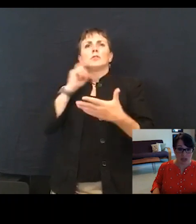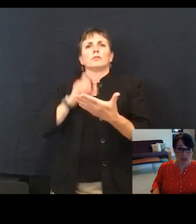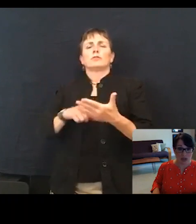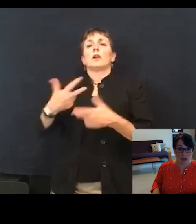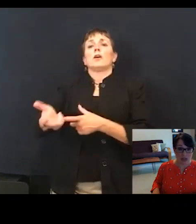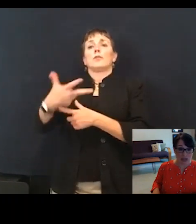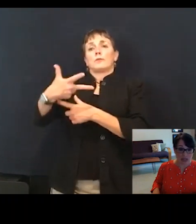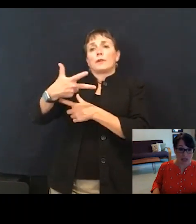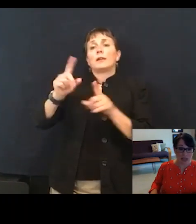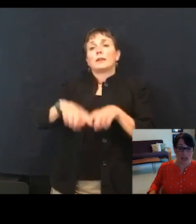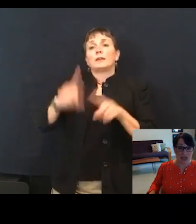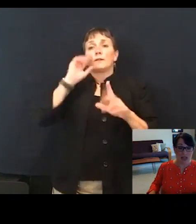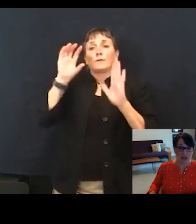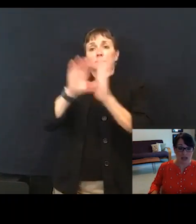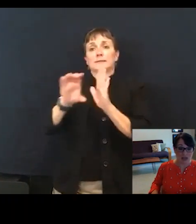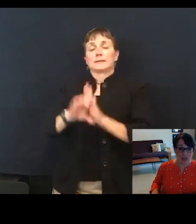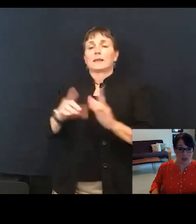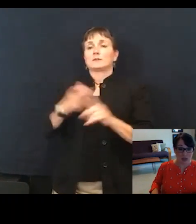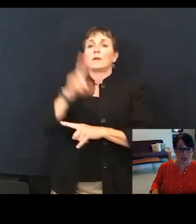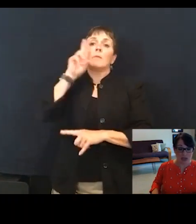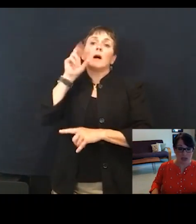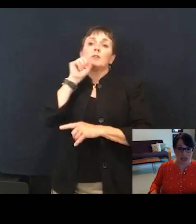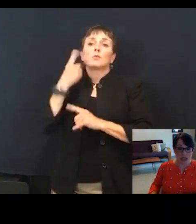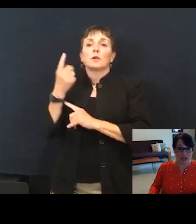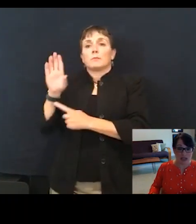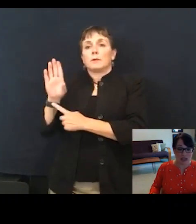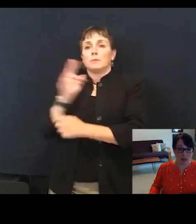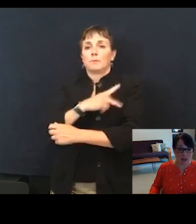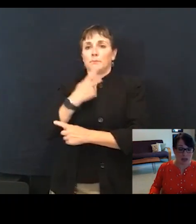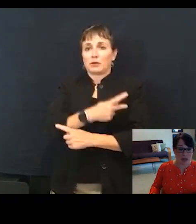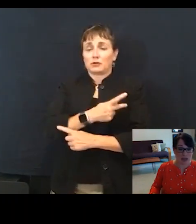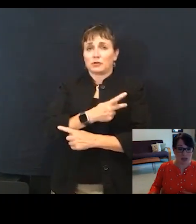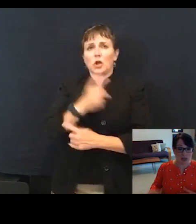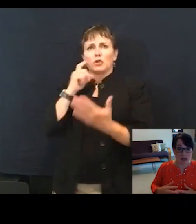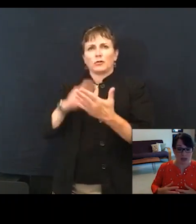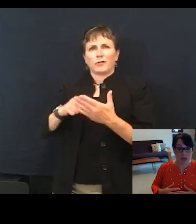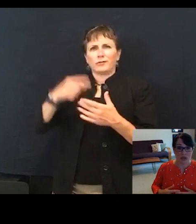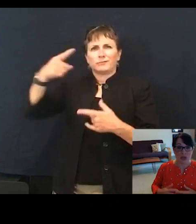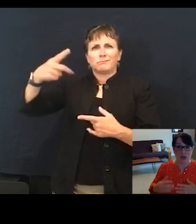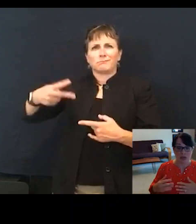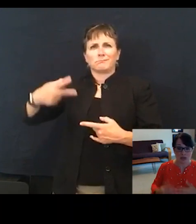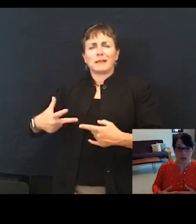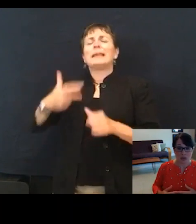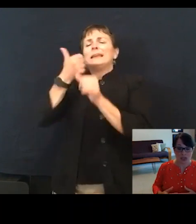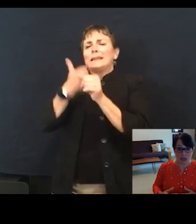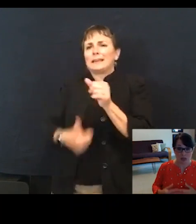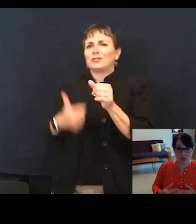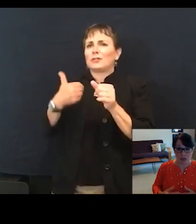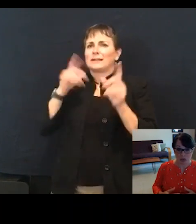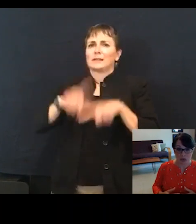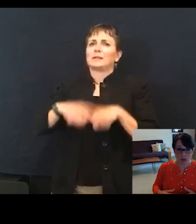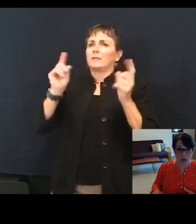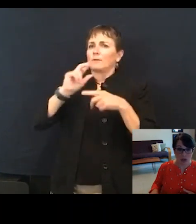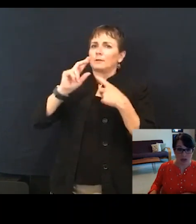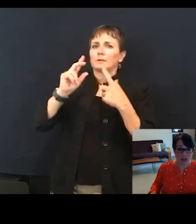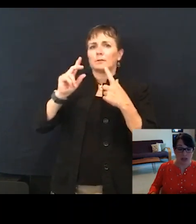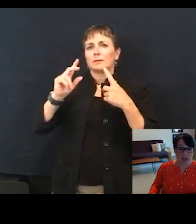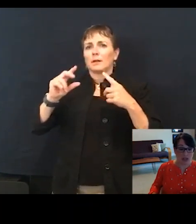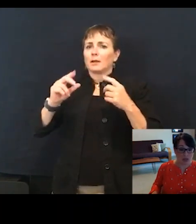And you can see that each of these patients has exhibited a different level of photoreceptor structure loss.